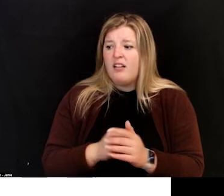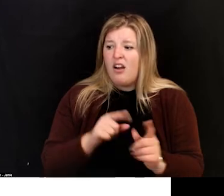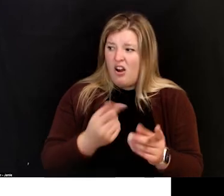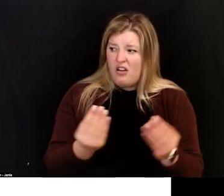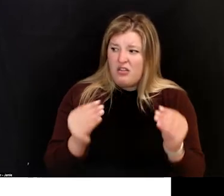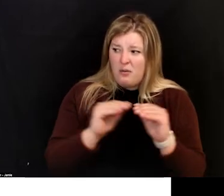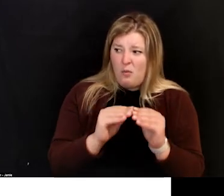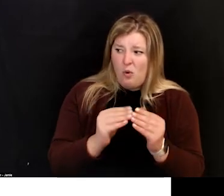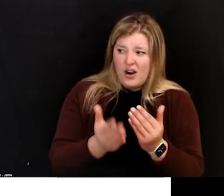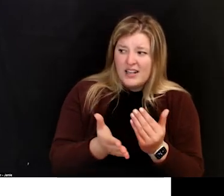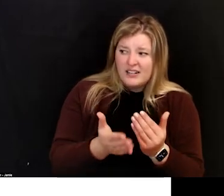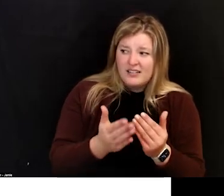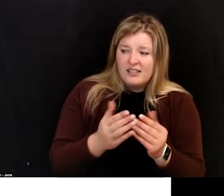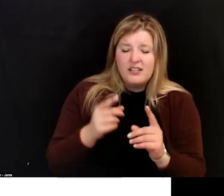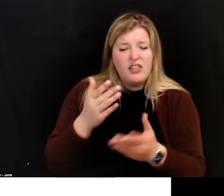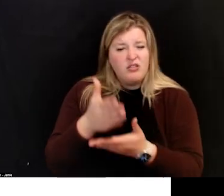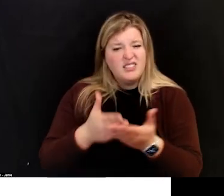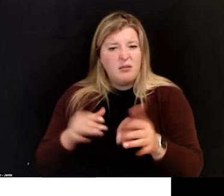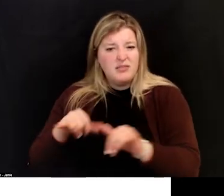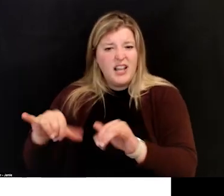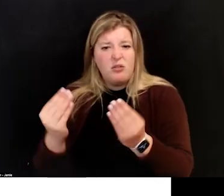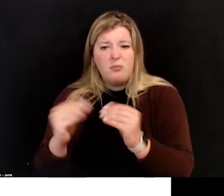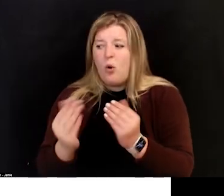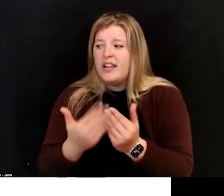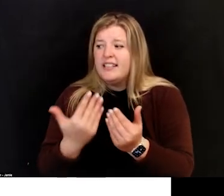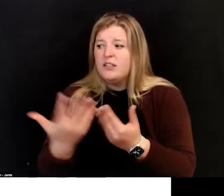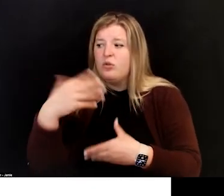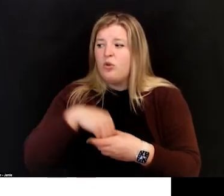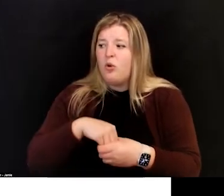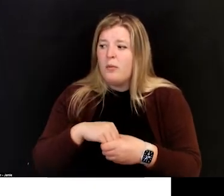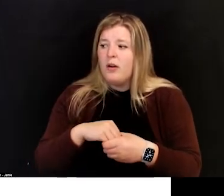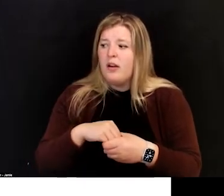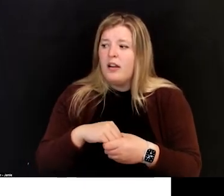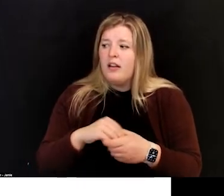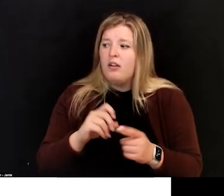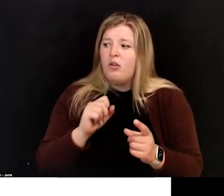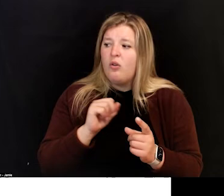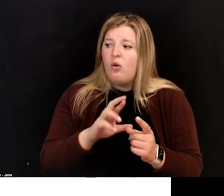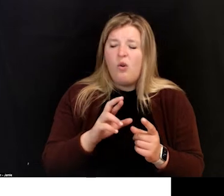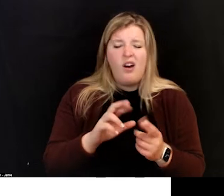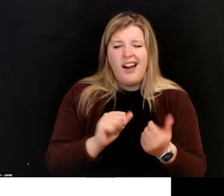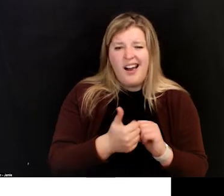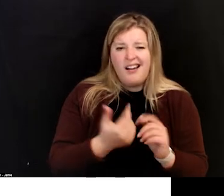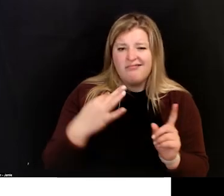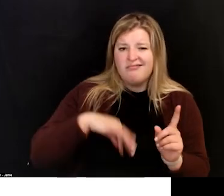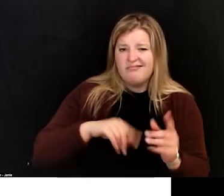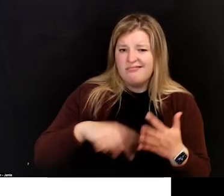or have benefit to a wide group of users?" [Rachael] There's a couple ways to parse this.